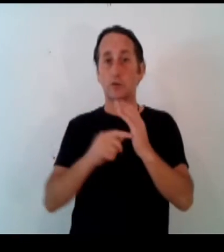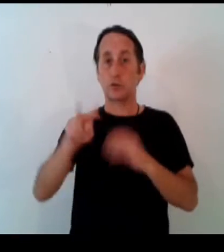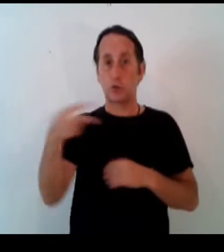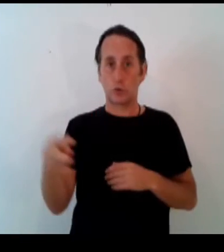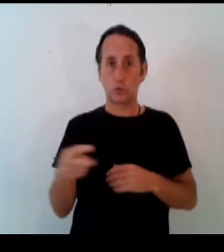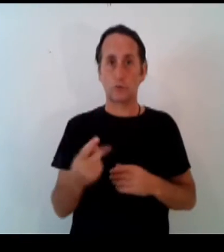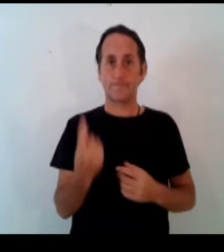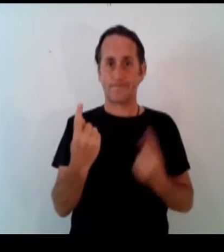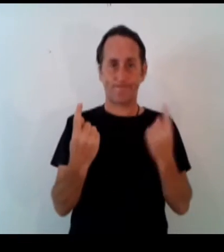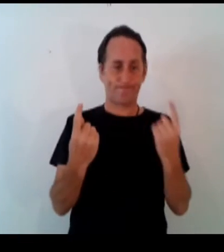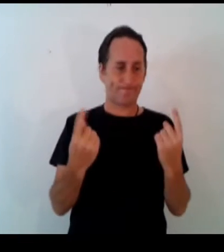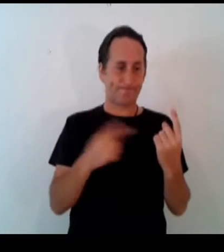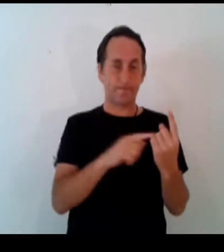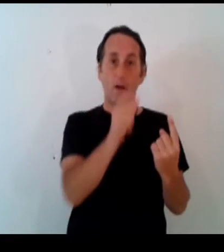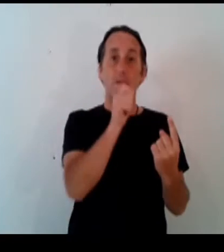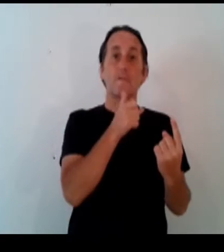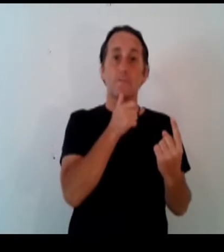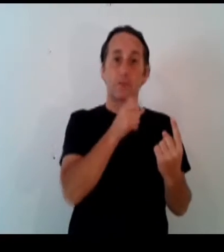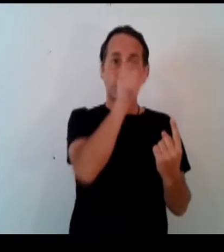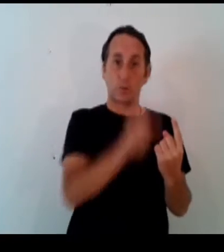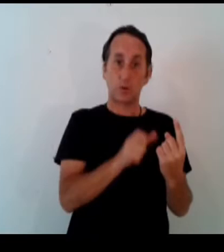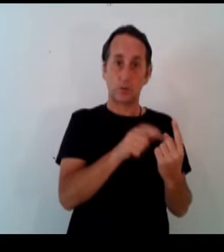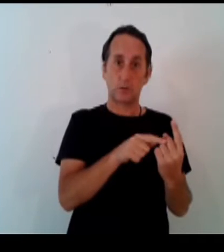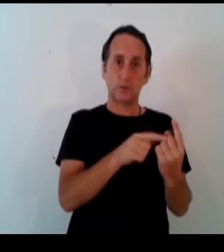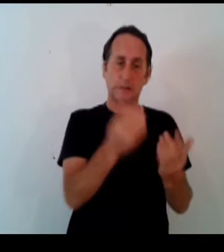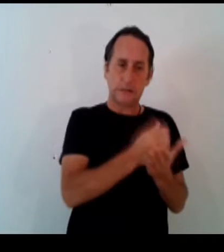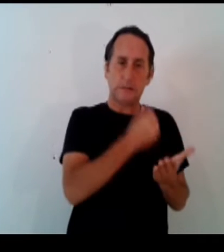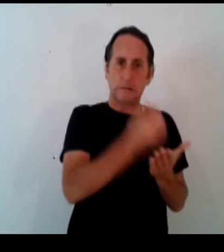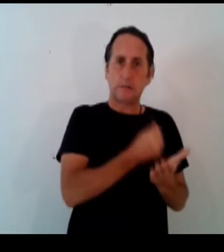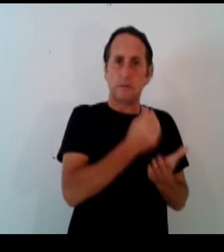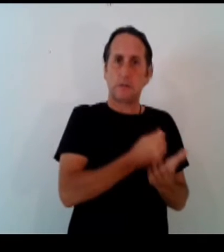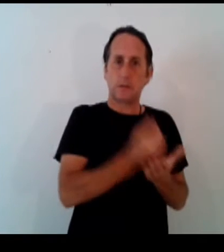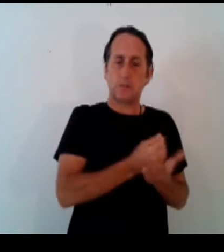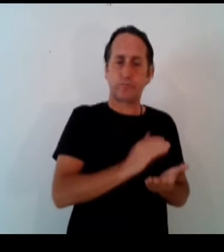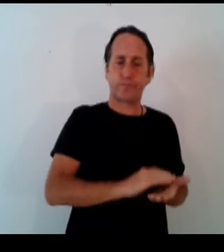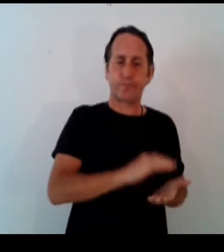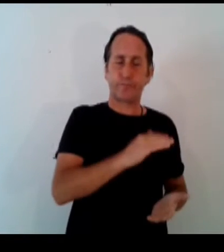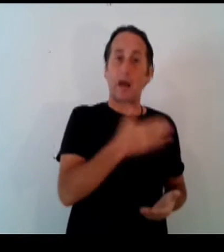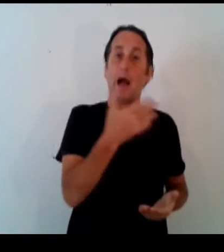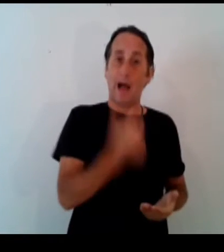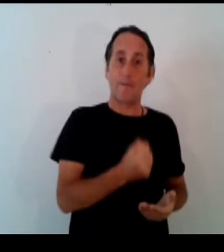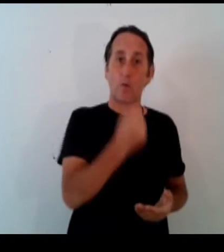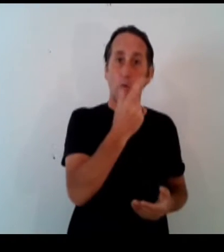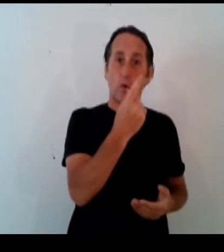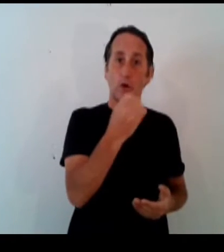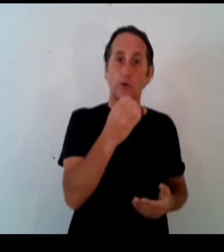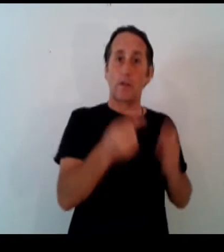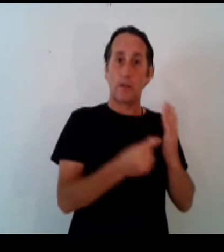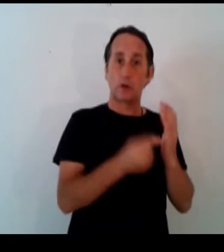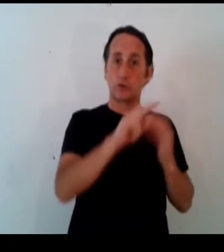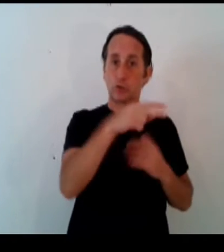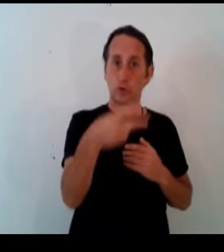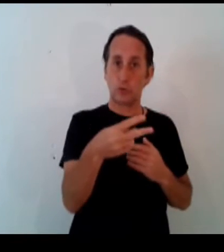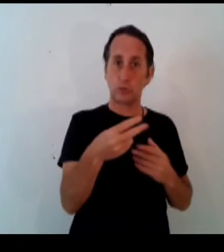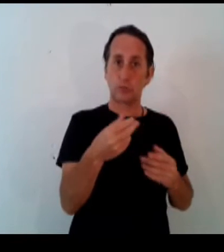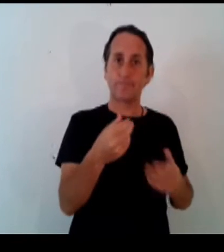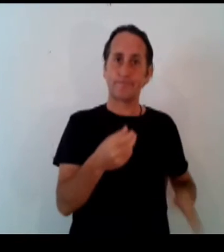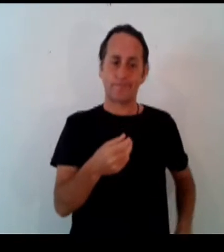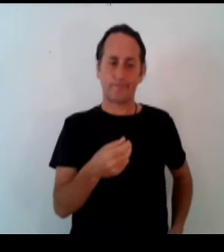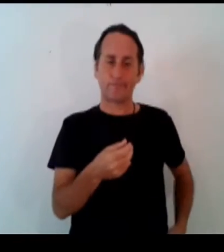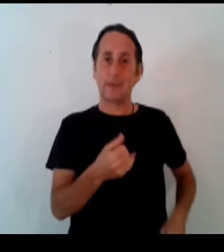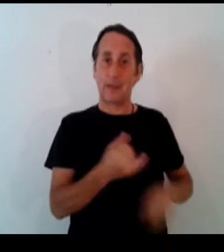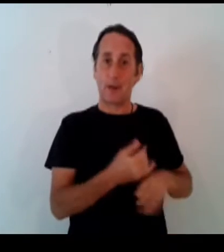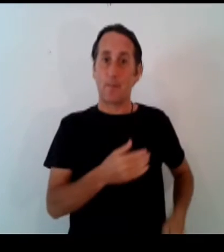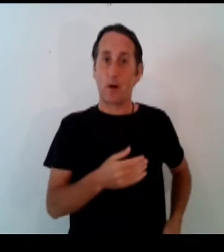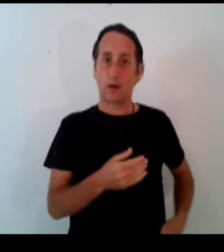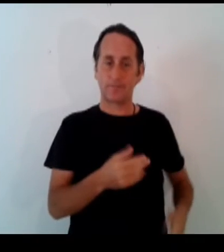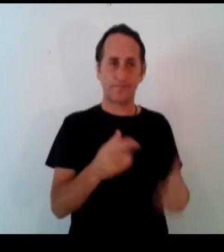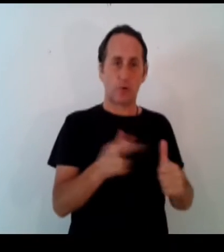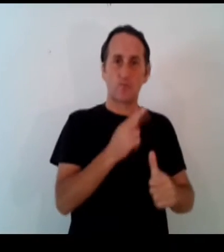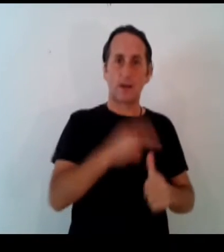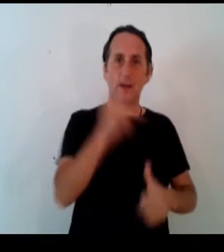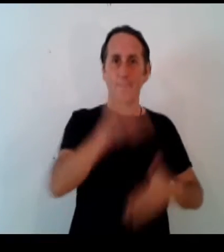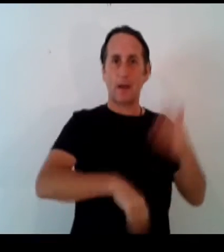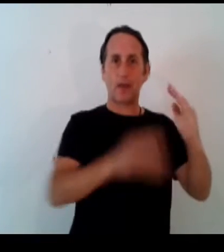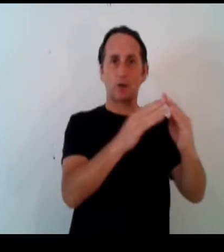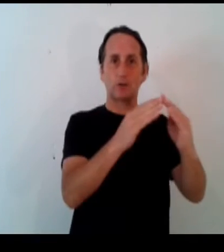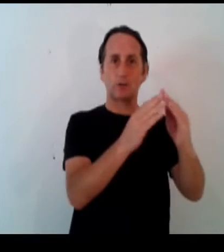The first person has saved all their money and they have €100,000 in their pocket ready to buy the house at €100,000